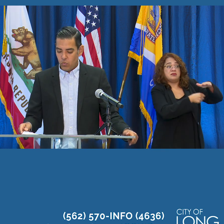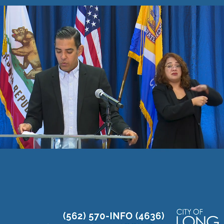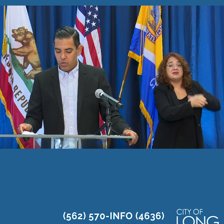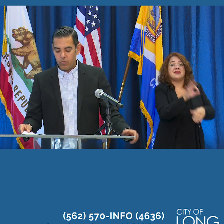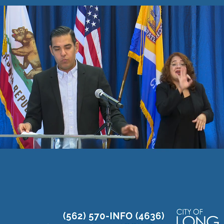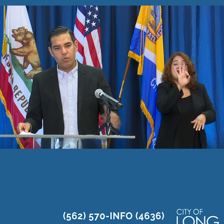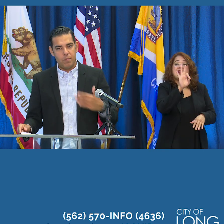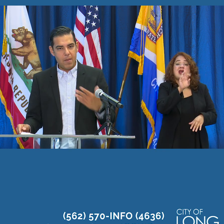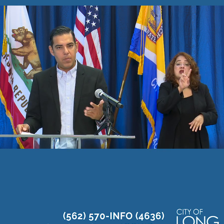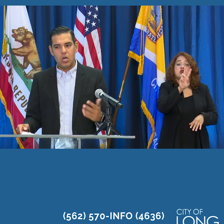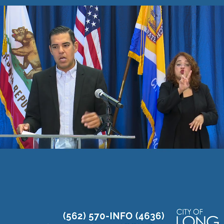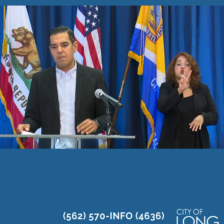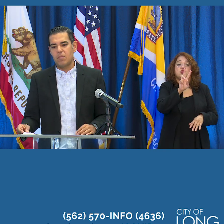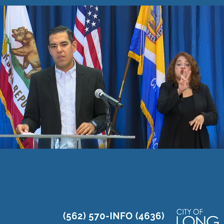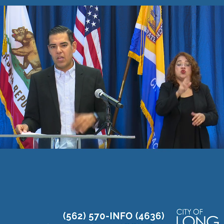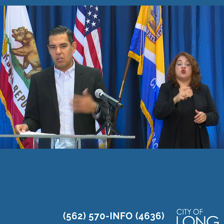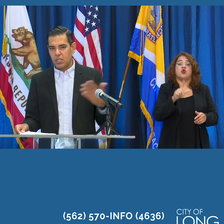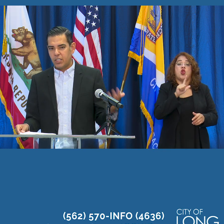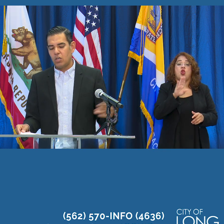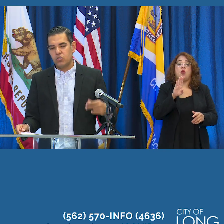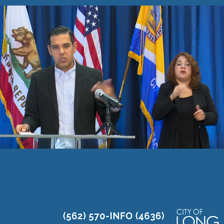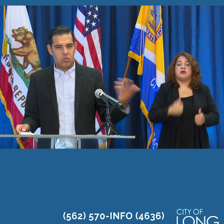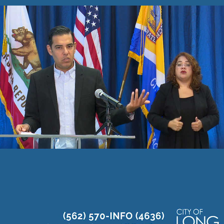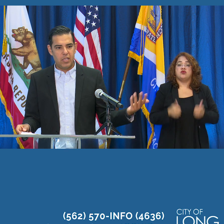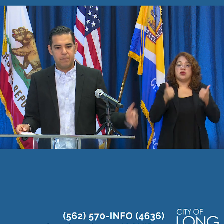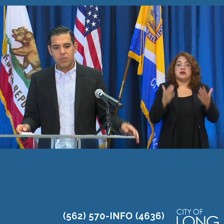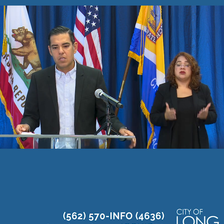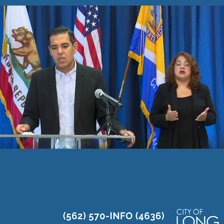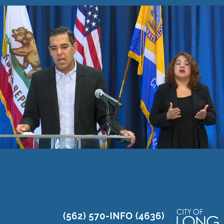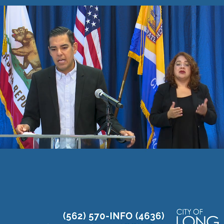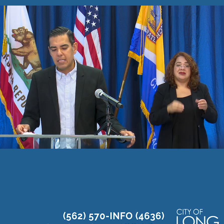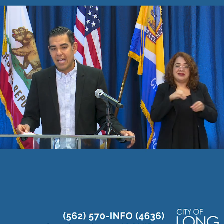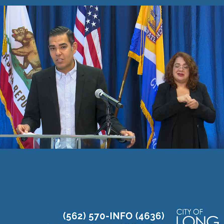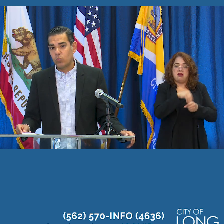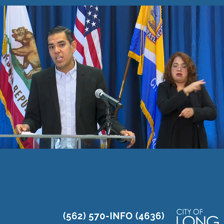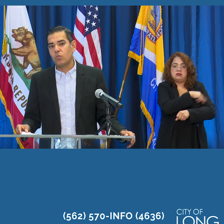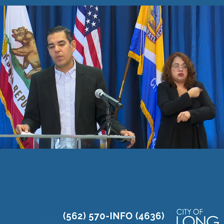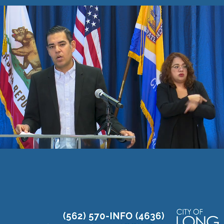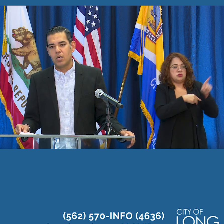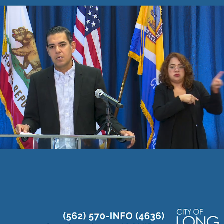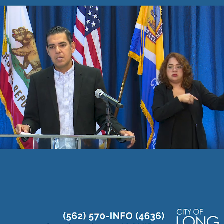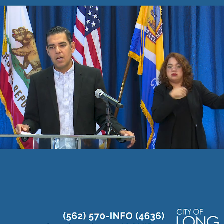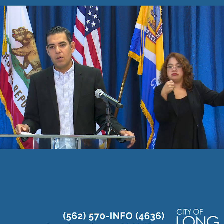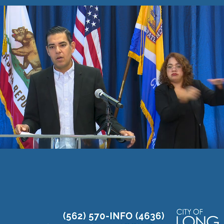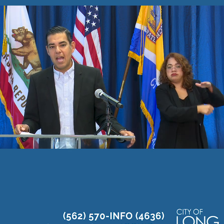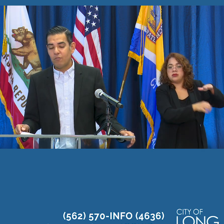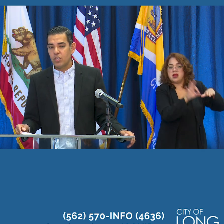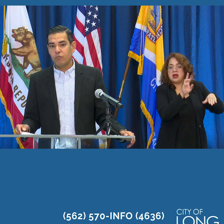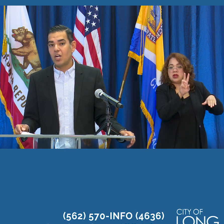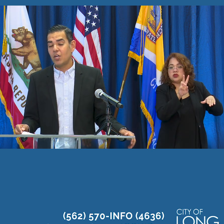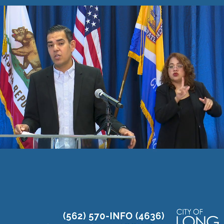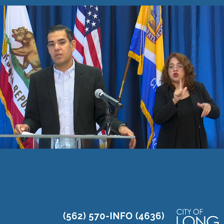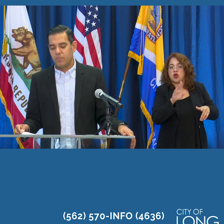We, if we remember not that long ago, just certainly last week, we were averaging over a hundred